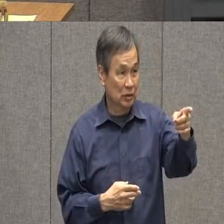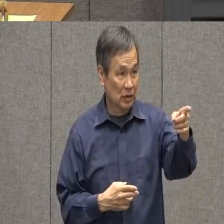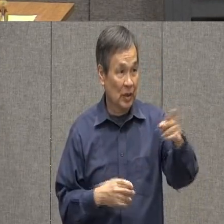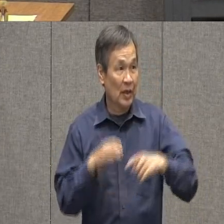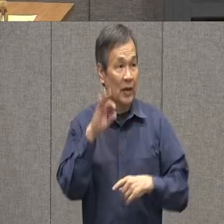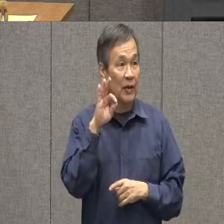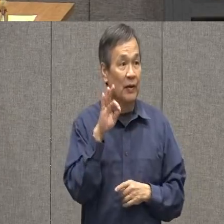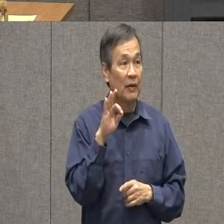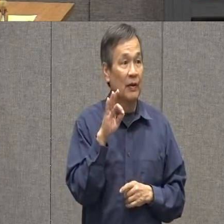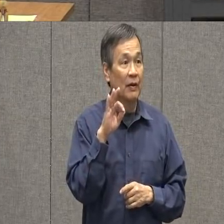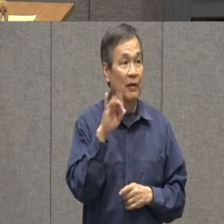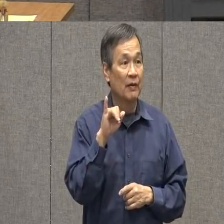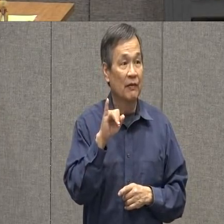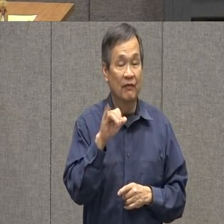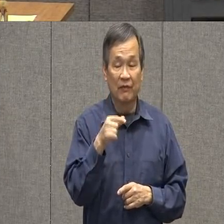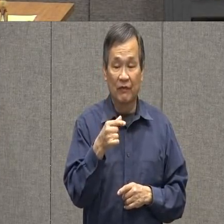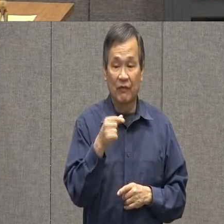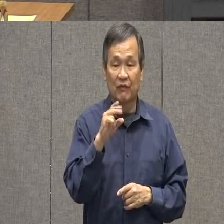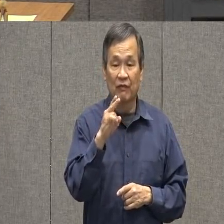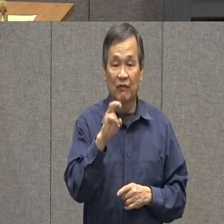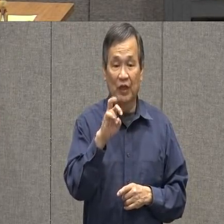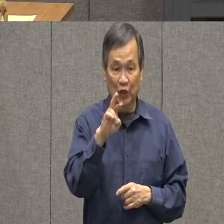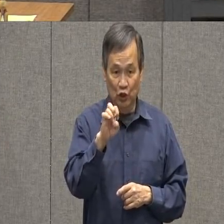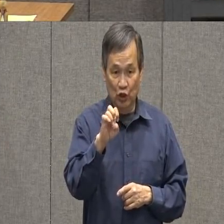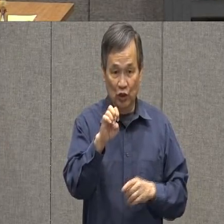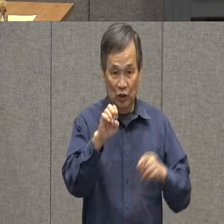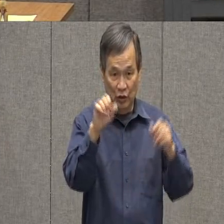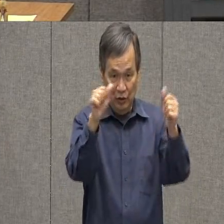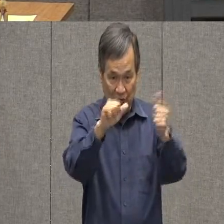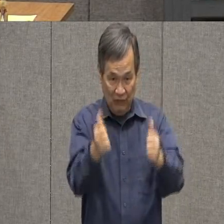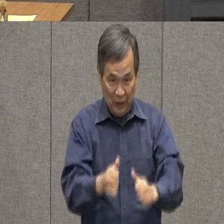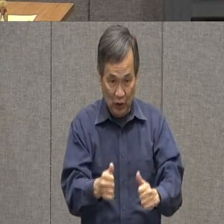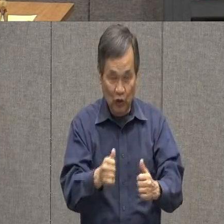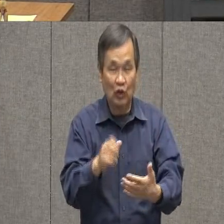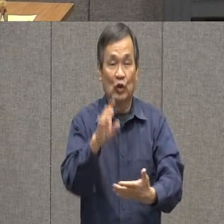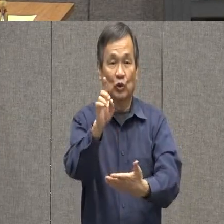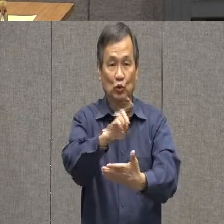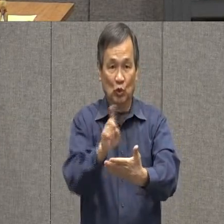Showing that motion with art. And there's a couple steps to get there.